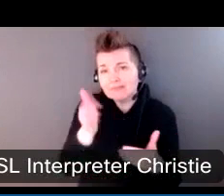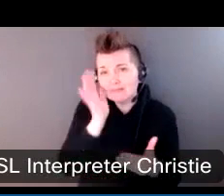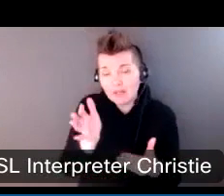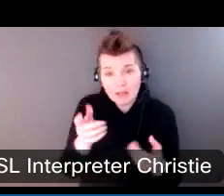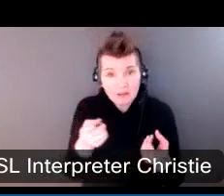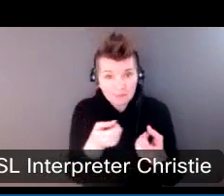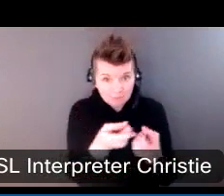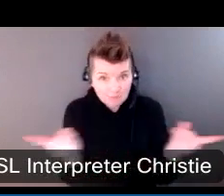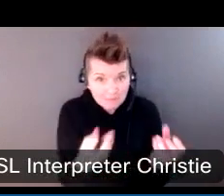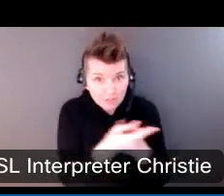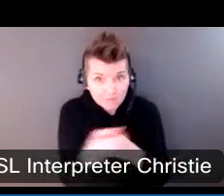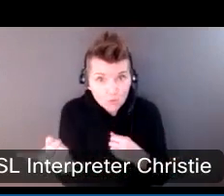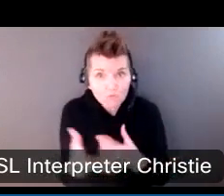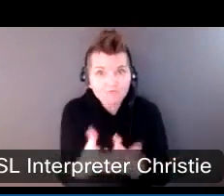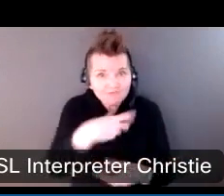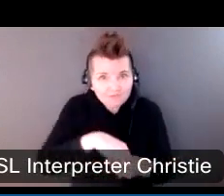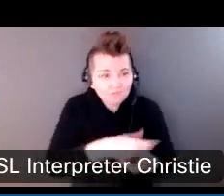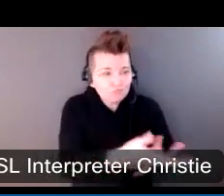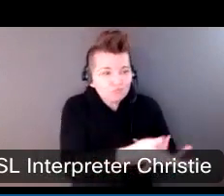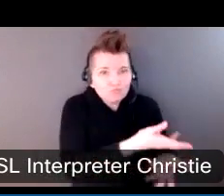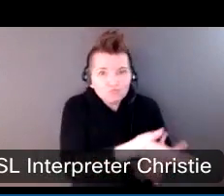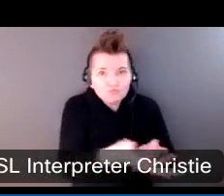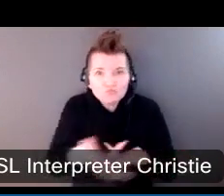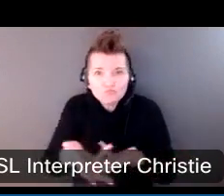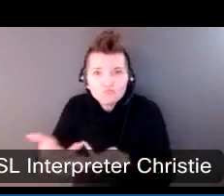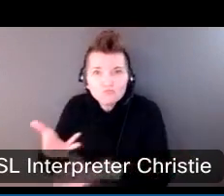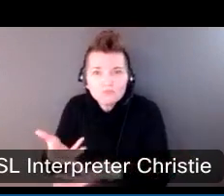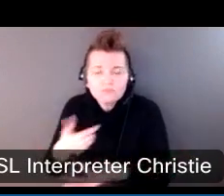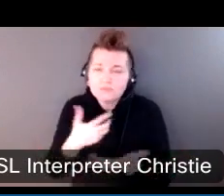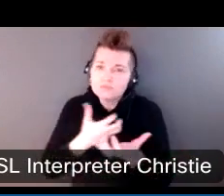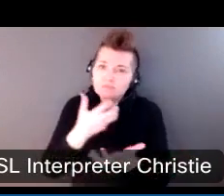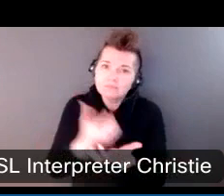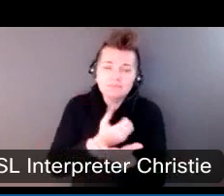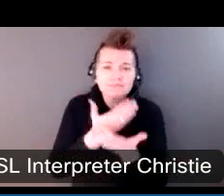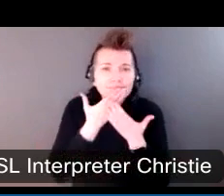just to give a big warm thank you to all of you who were involved in that process.